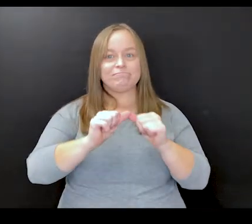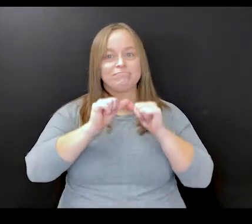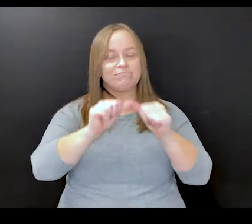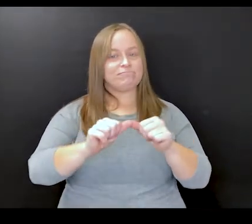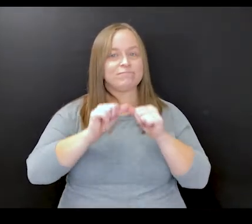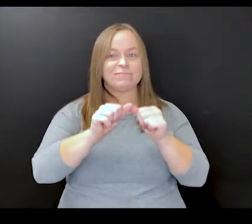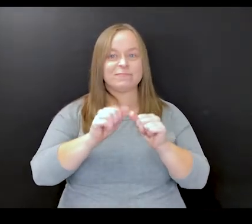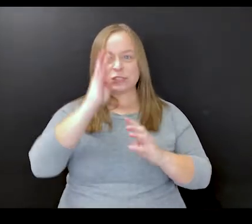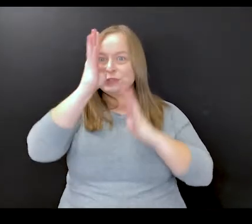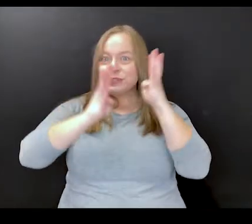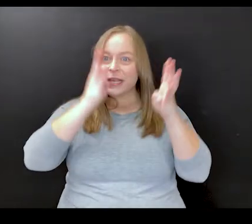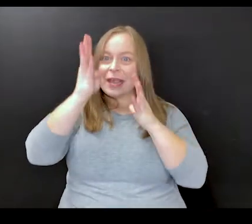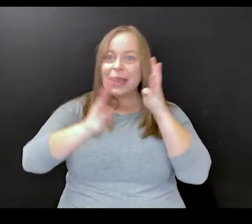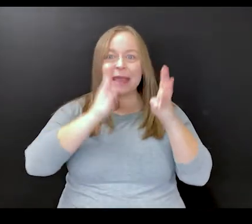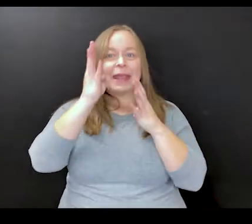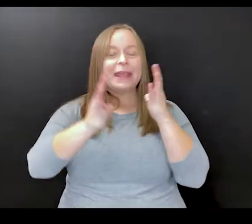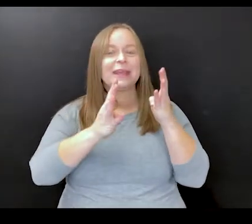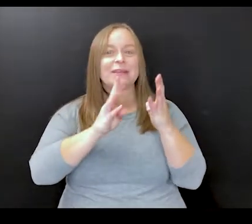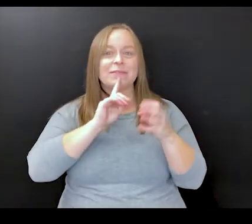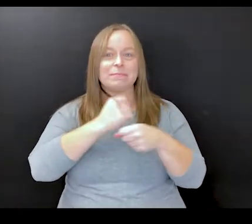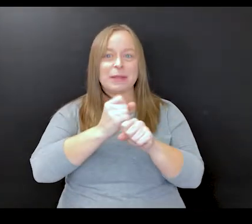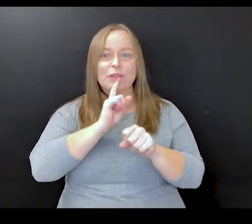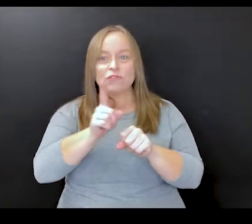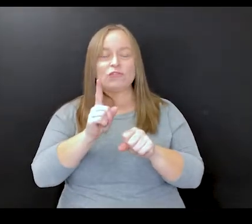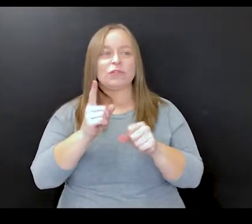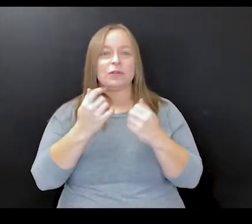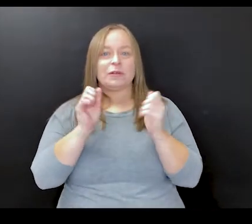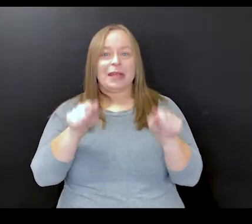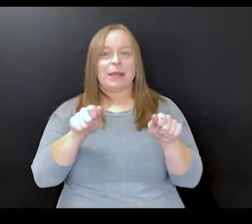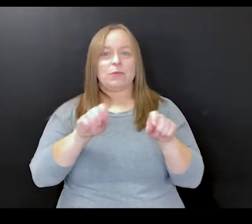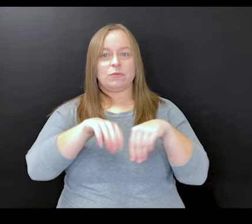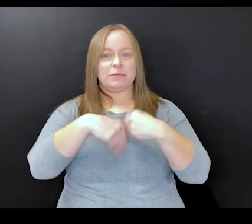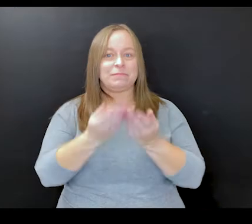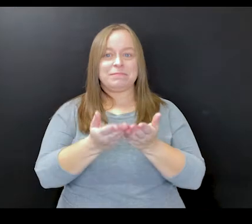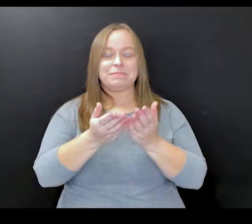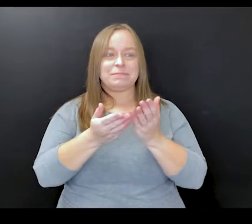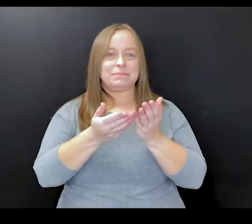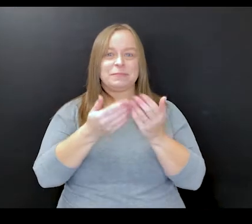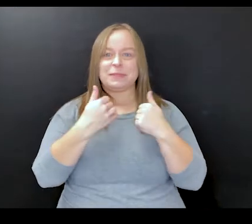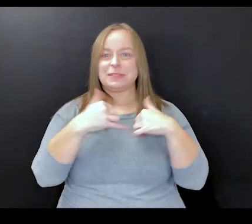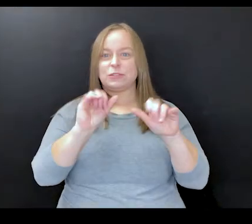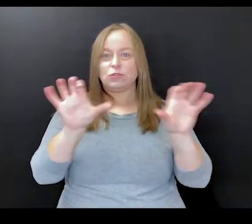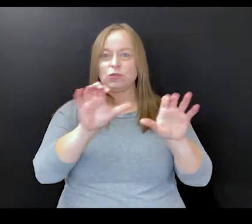they have been creative in ensuring that we are able to continue to do our job.